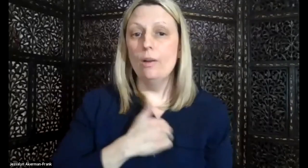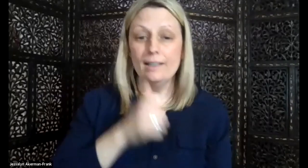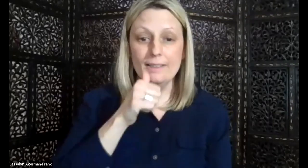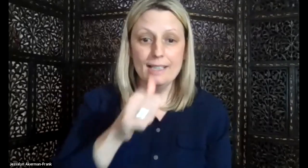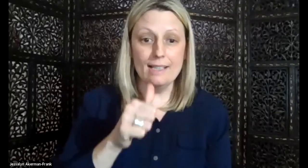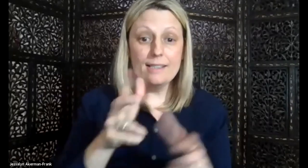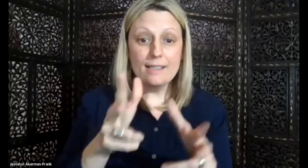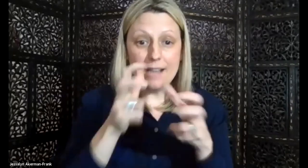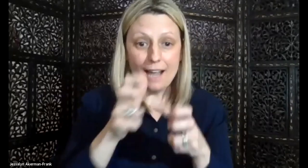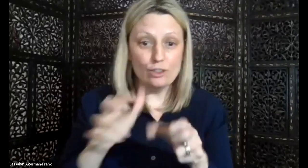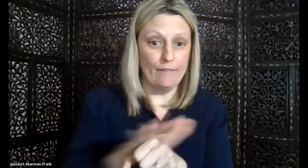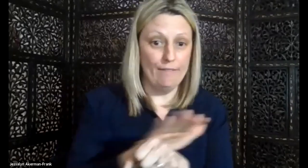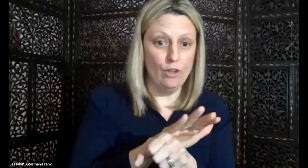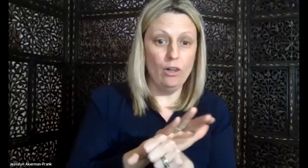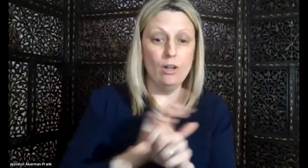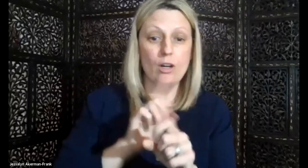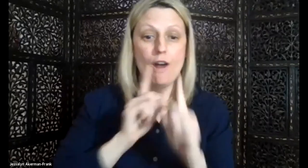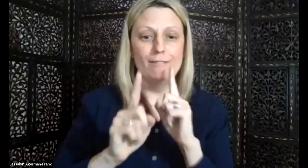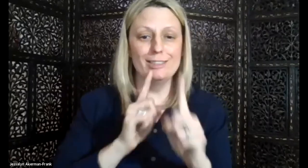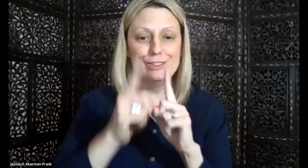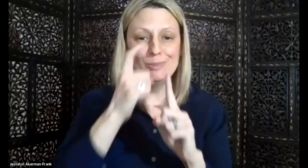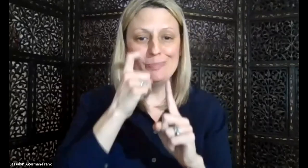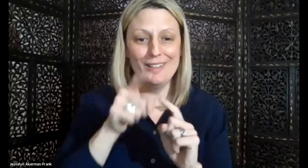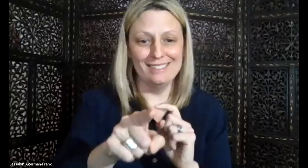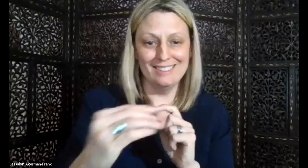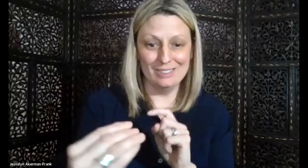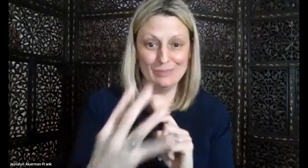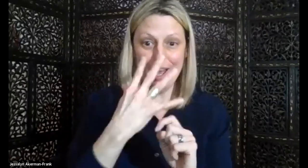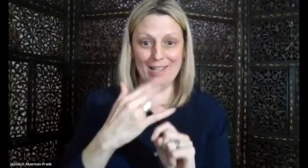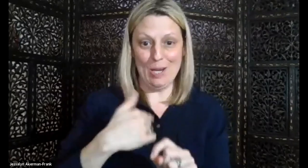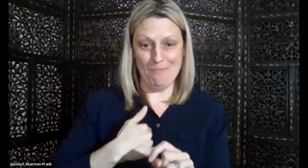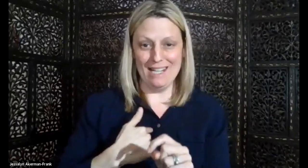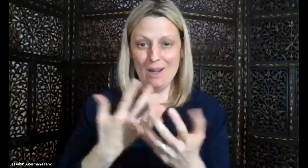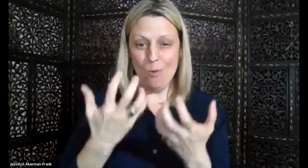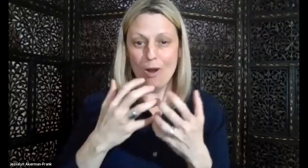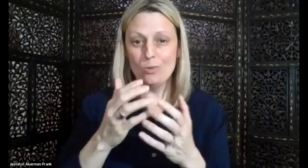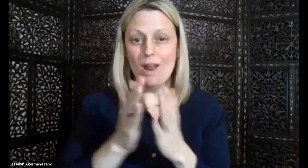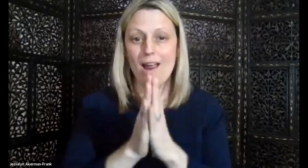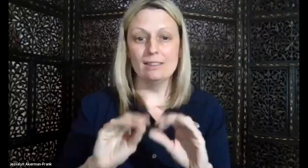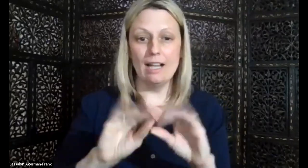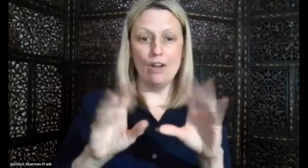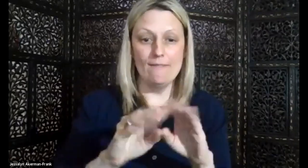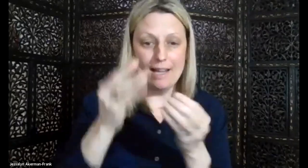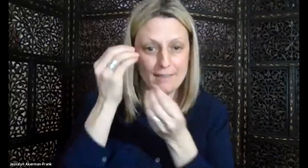I need to put in age, or is that counted?